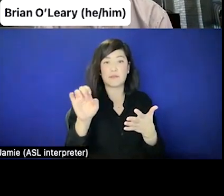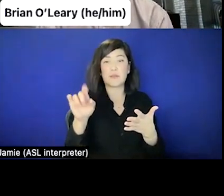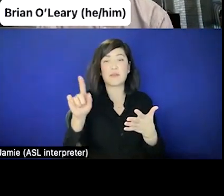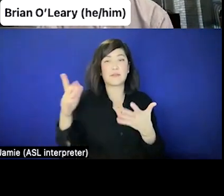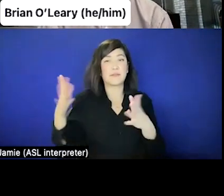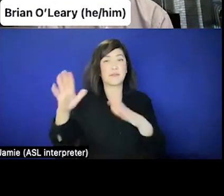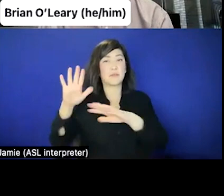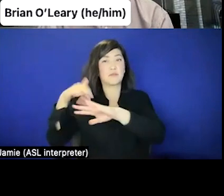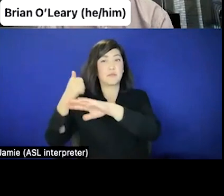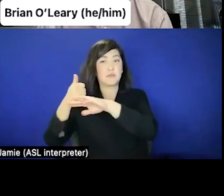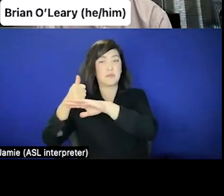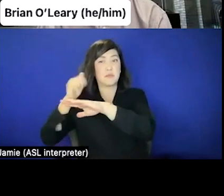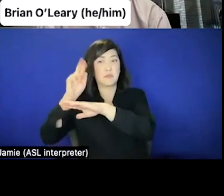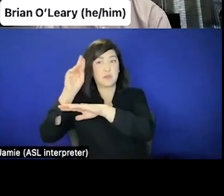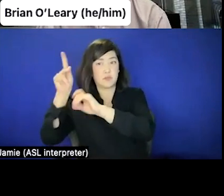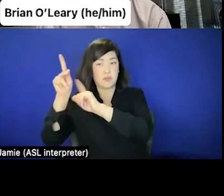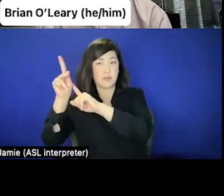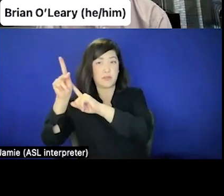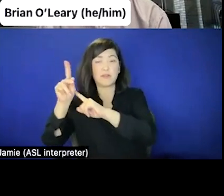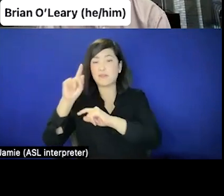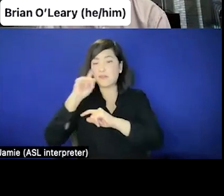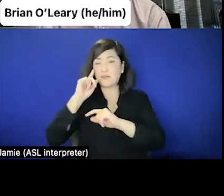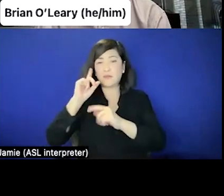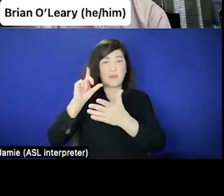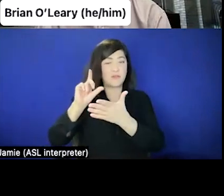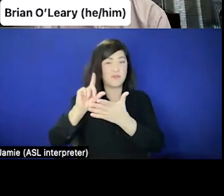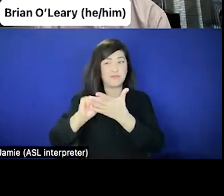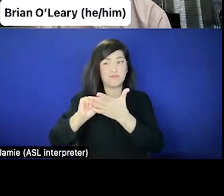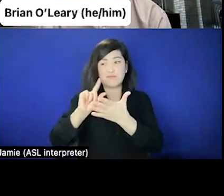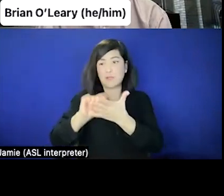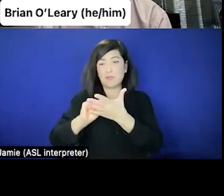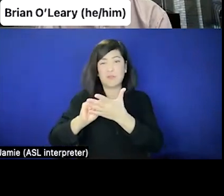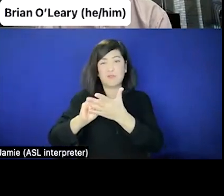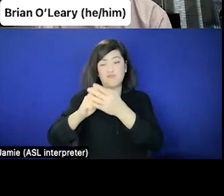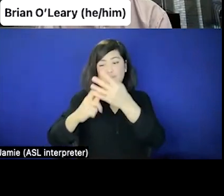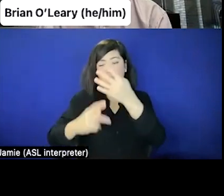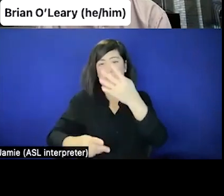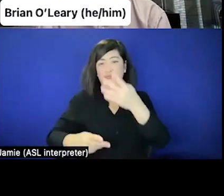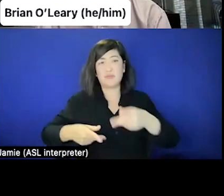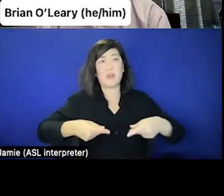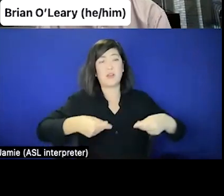we've got thousands of publishers delivering books to thousands of retailers if you think about the